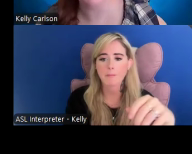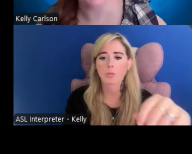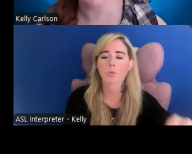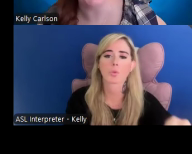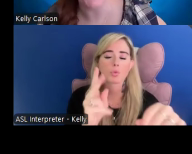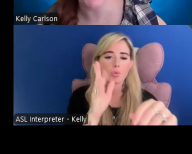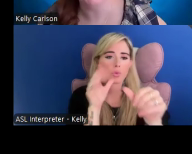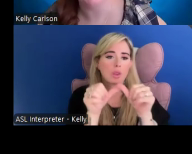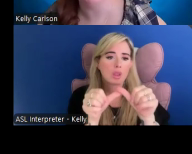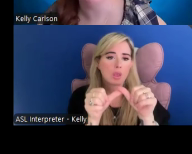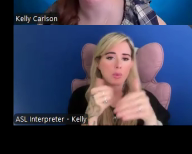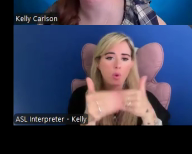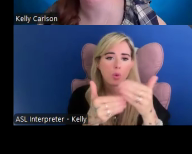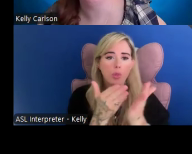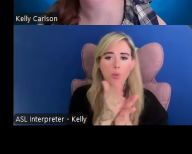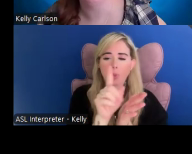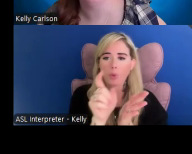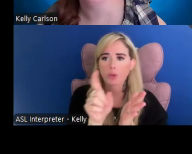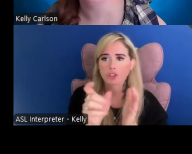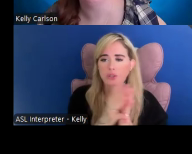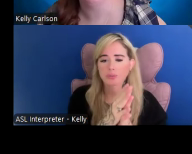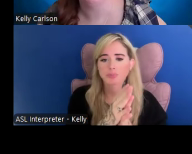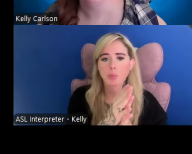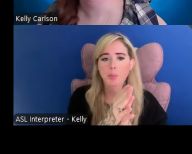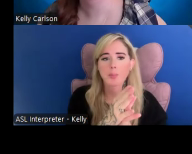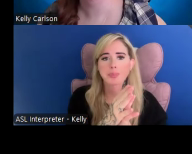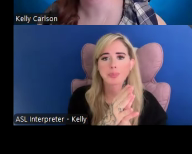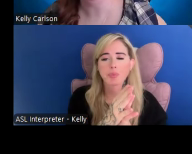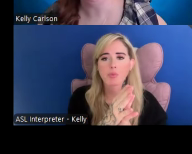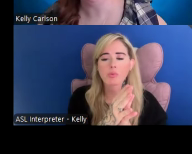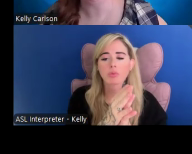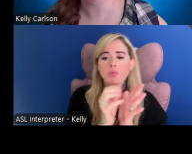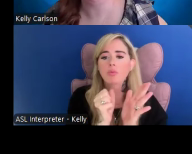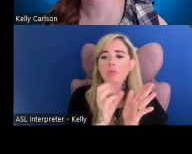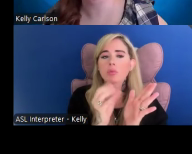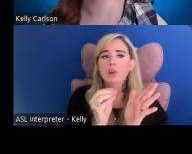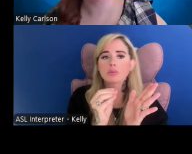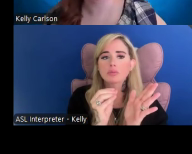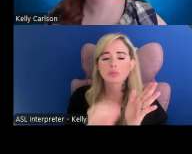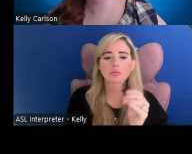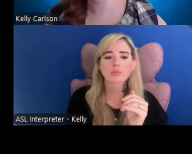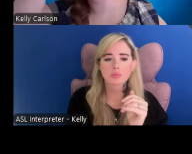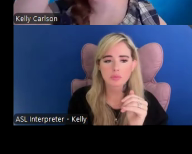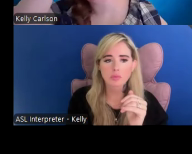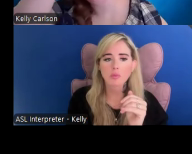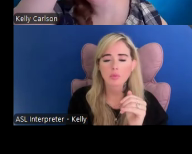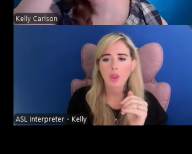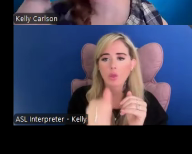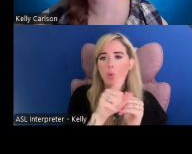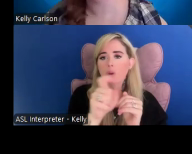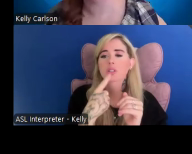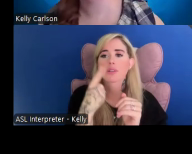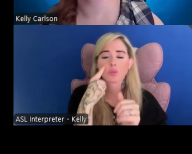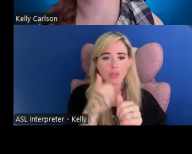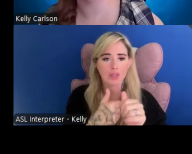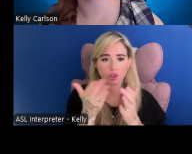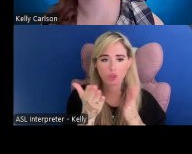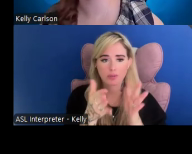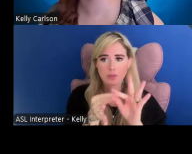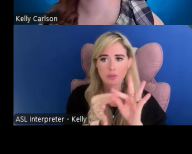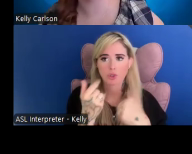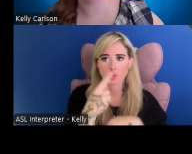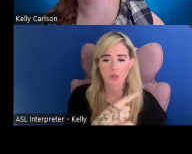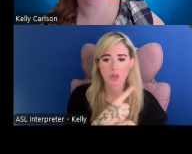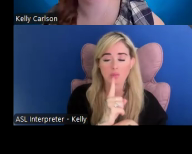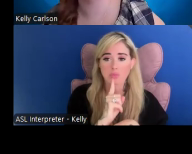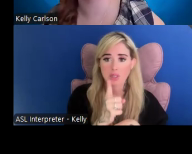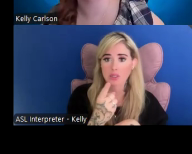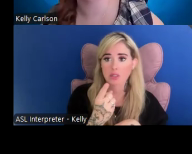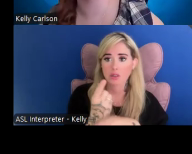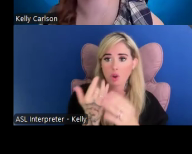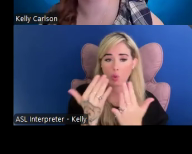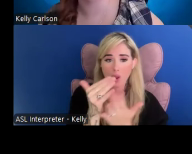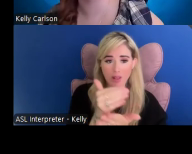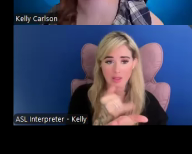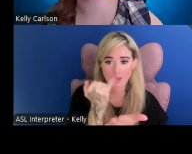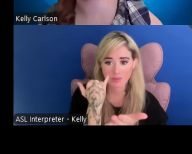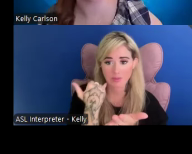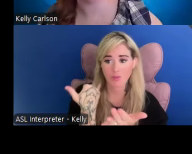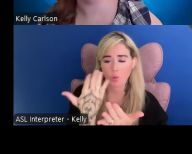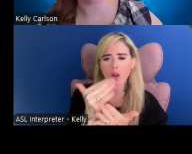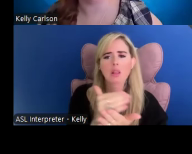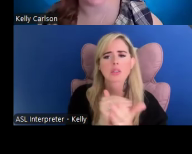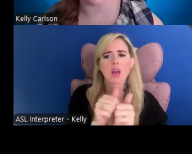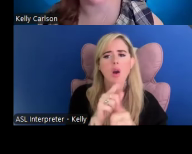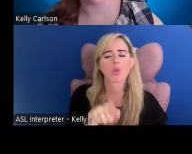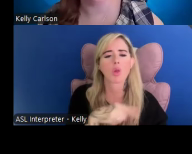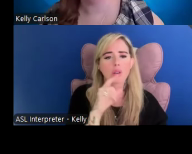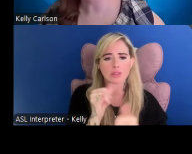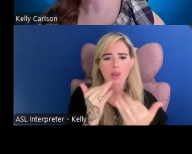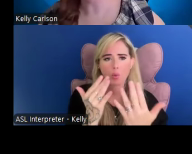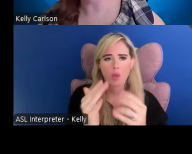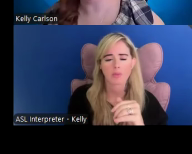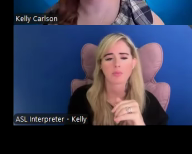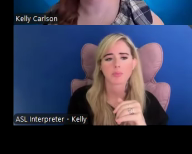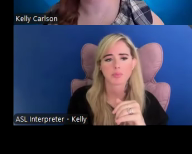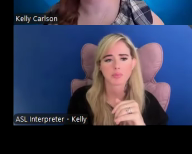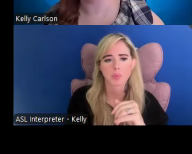Okay, let me keep going through our questions. Whey a question that said, for each of the services mentioned today, is there a waiting list and if so, approximately how long is the wait?